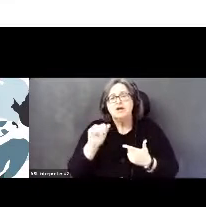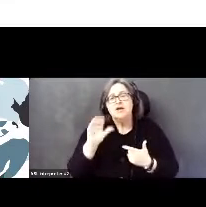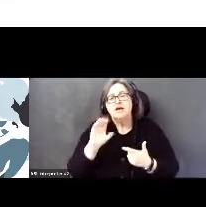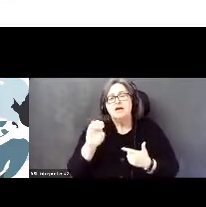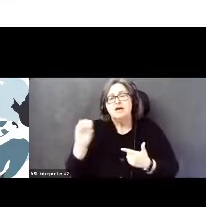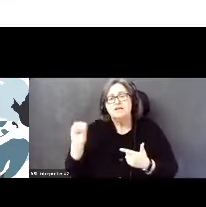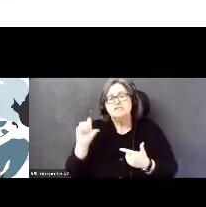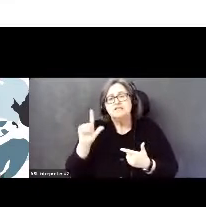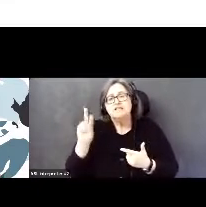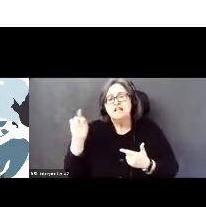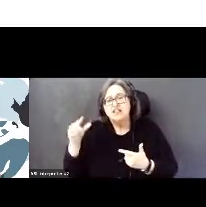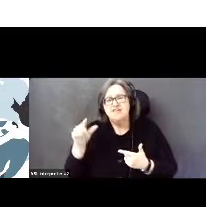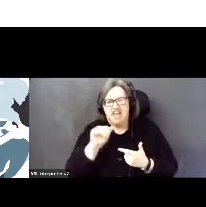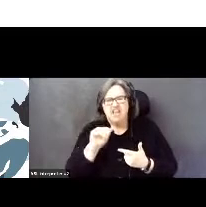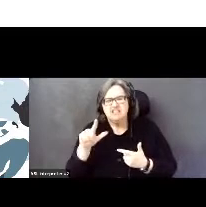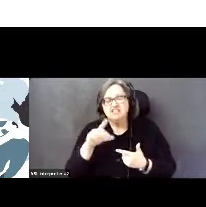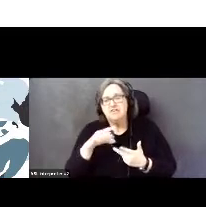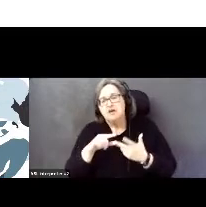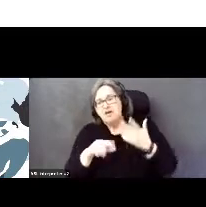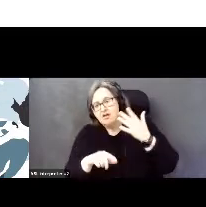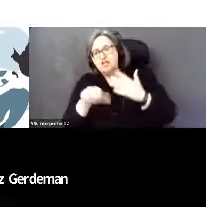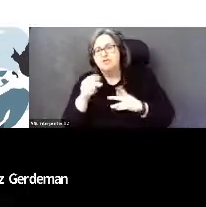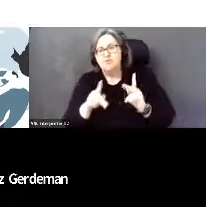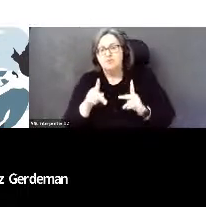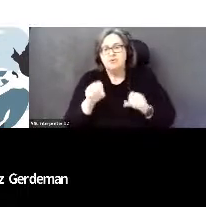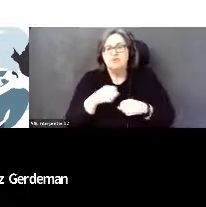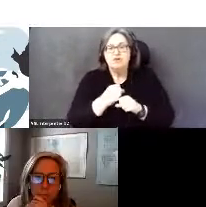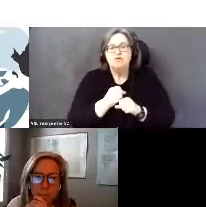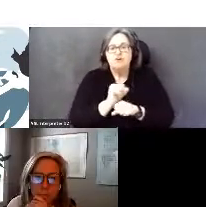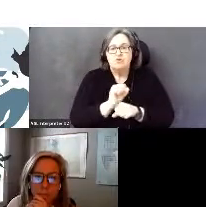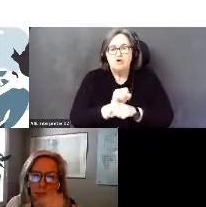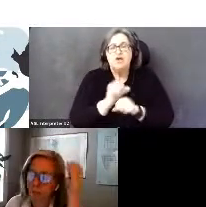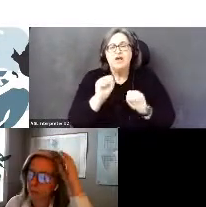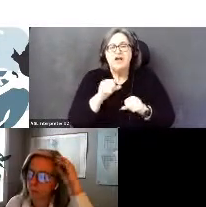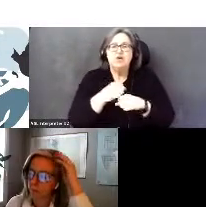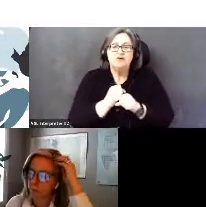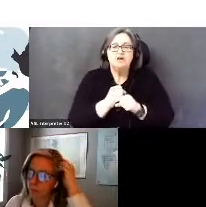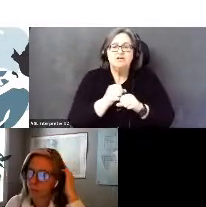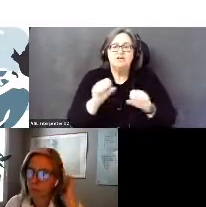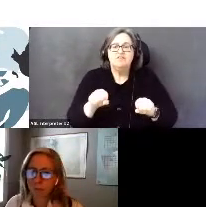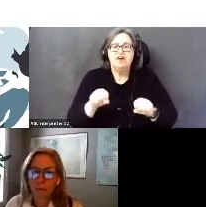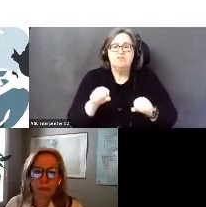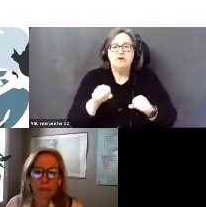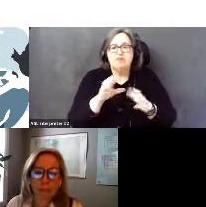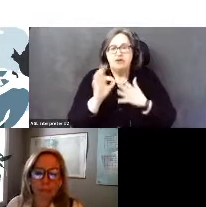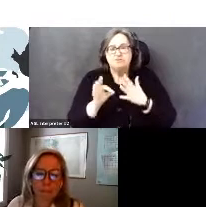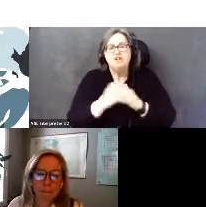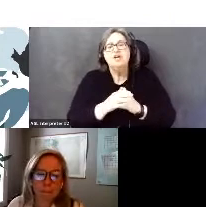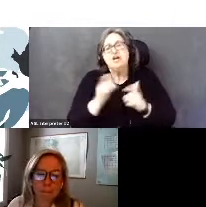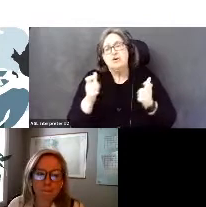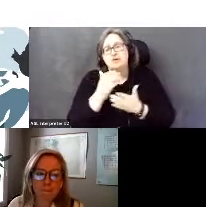able to really help so we can create viable diversion options. The big part of jail at